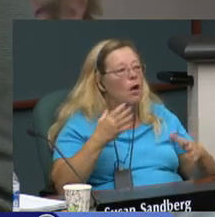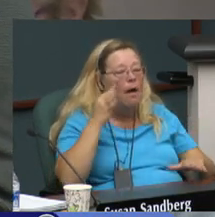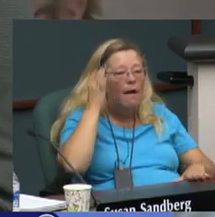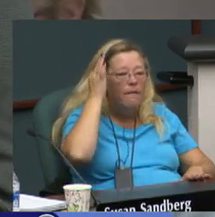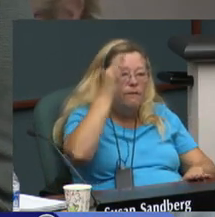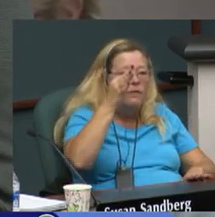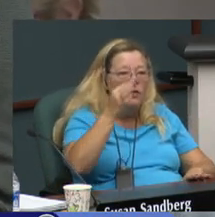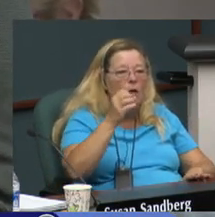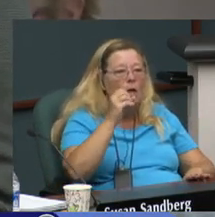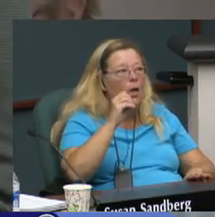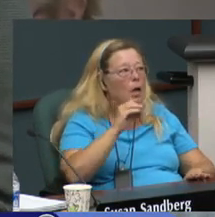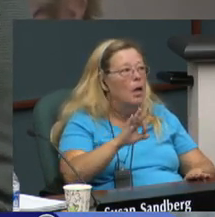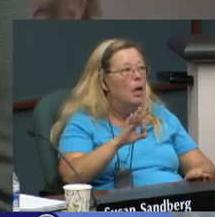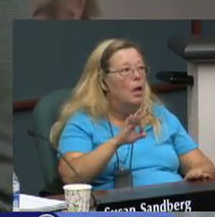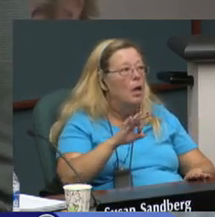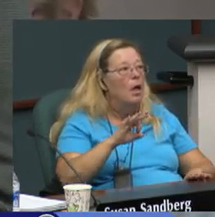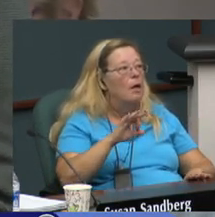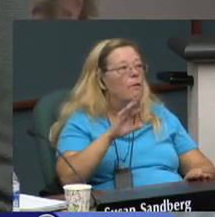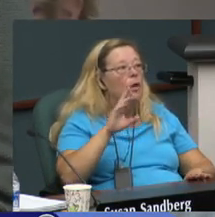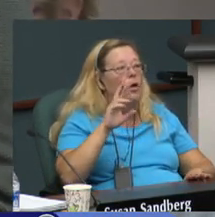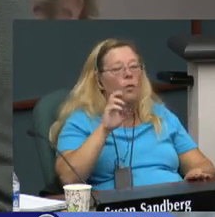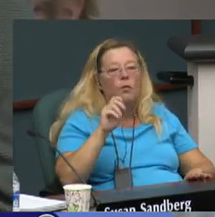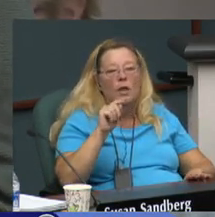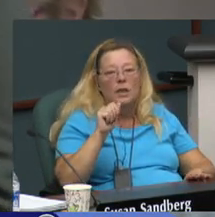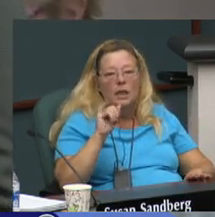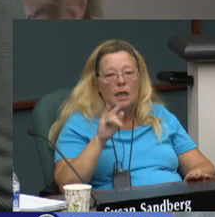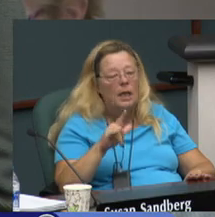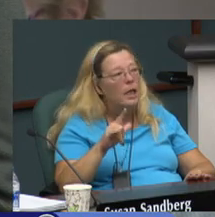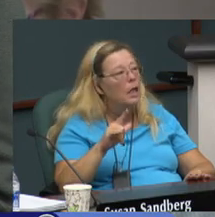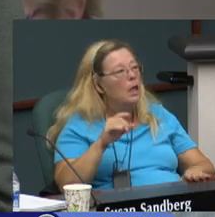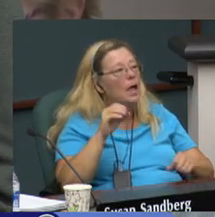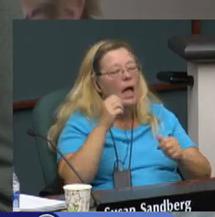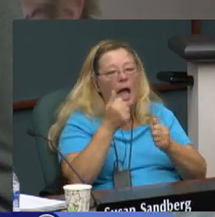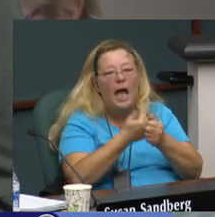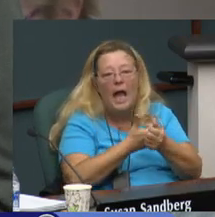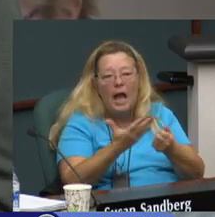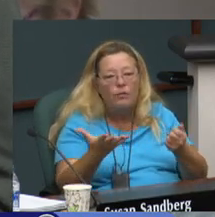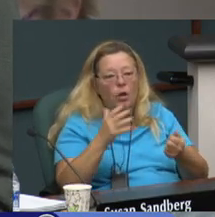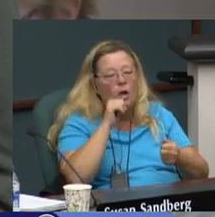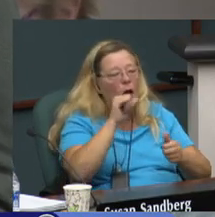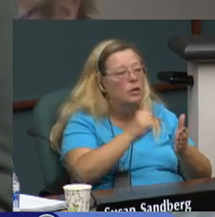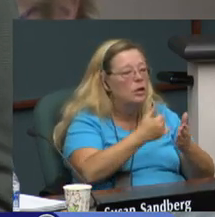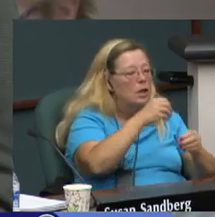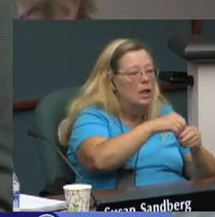brick-and-mortar retail in everywhere not just in Bloomington is really bleak